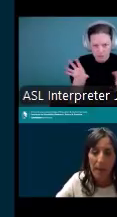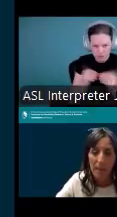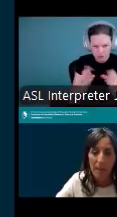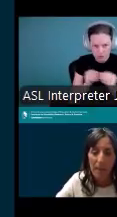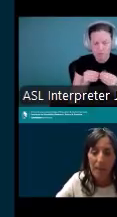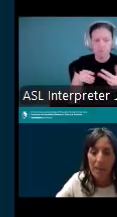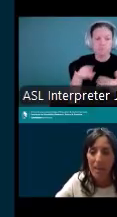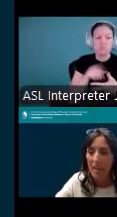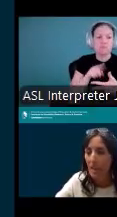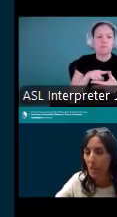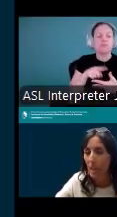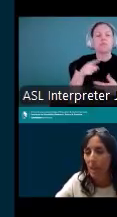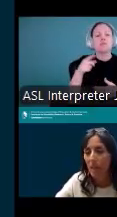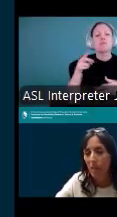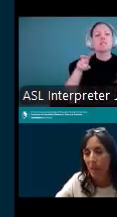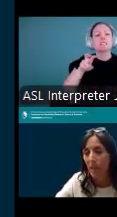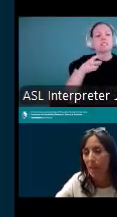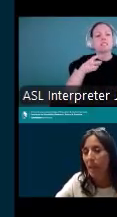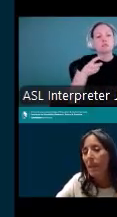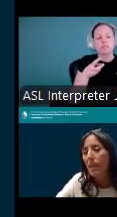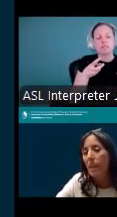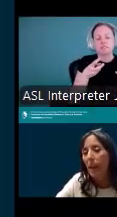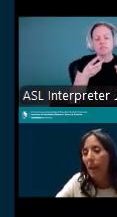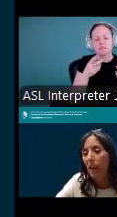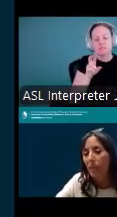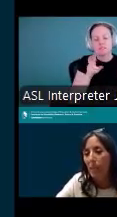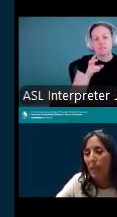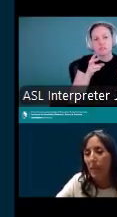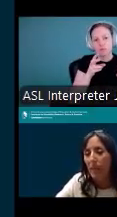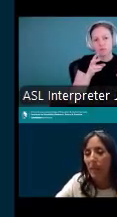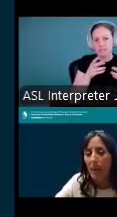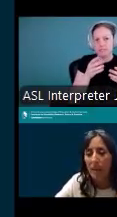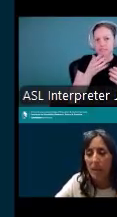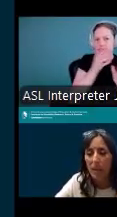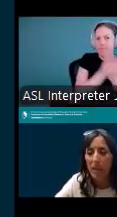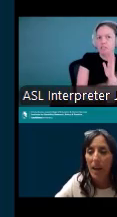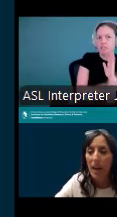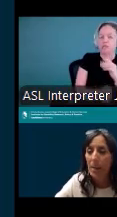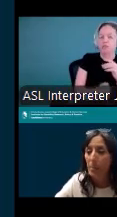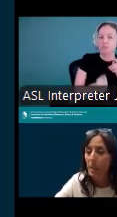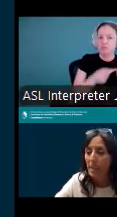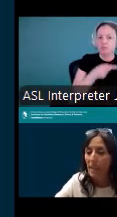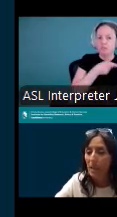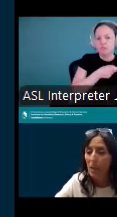expert today. We are thrilled to have Rebecca Foster present to